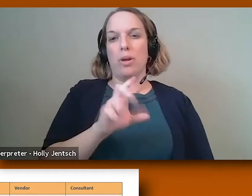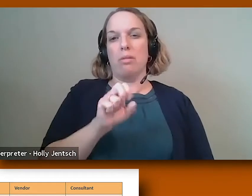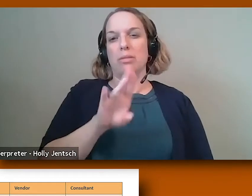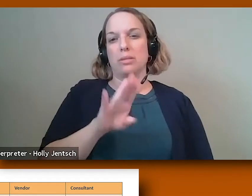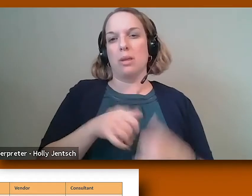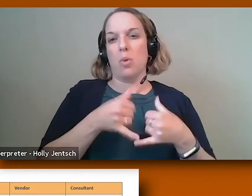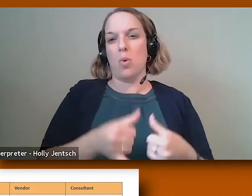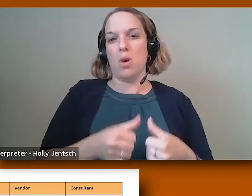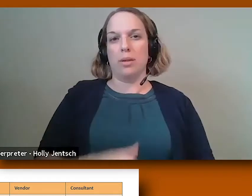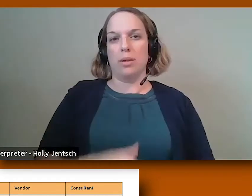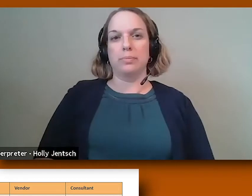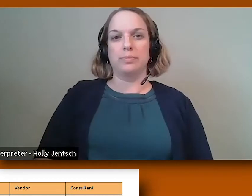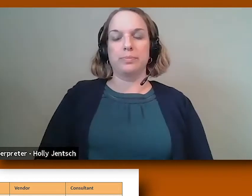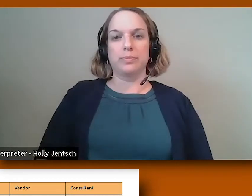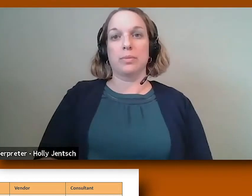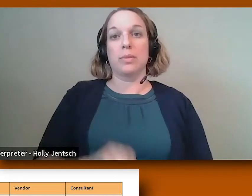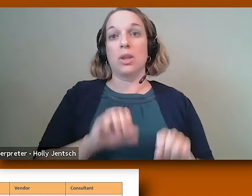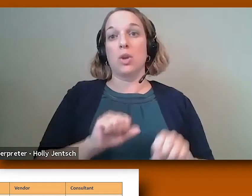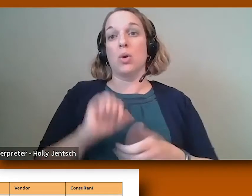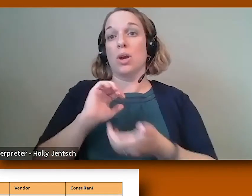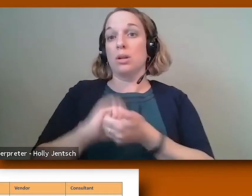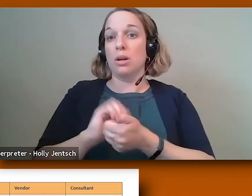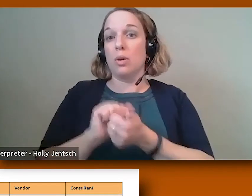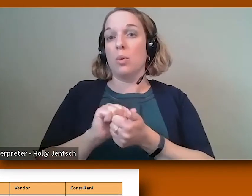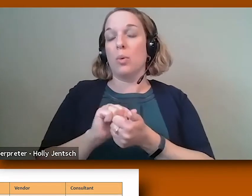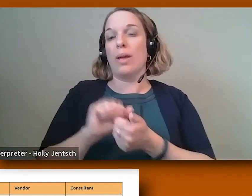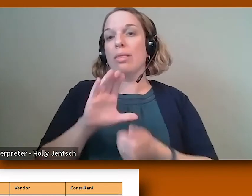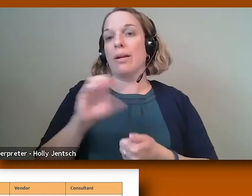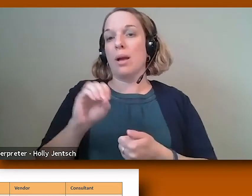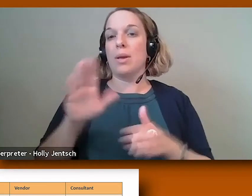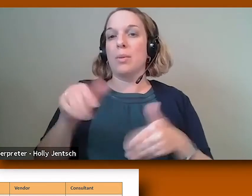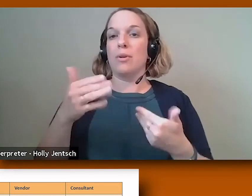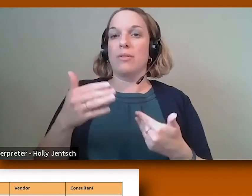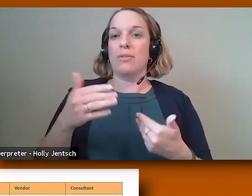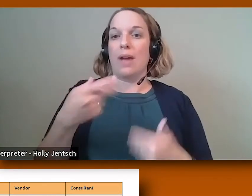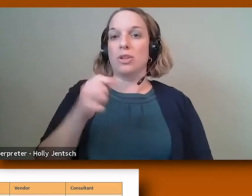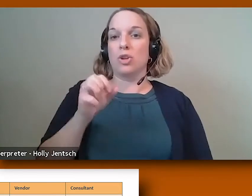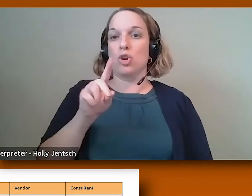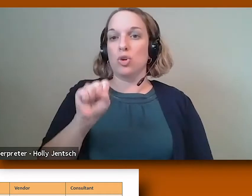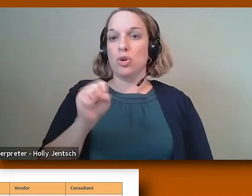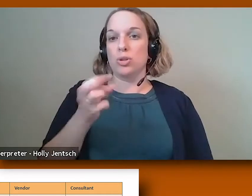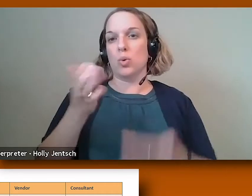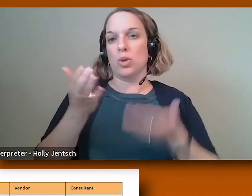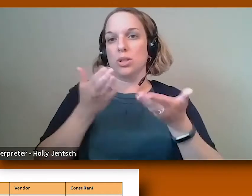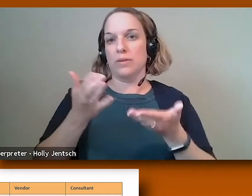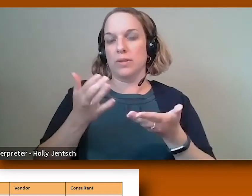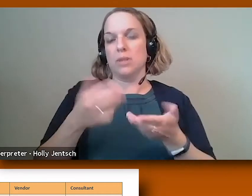It may also be a company who provides goods or services, and this would a vendor, column two.